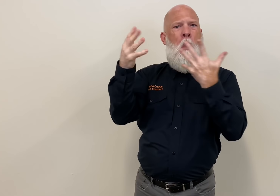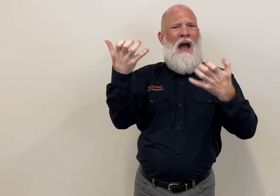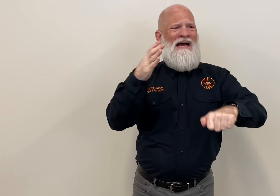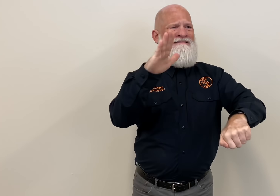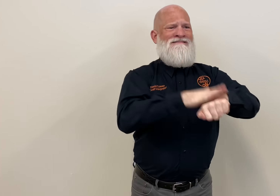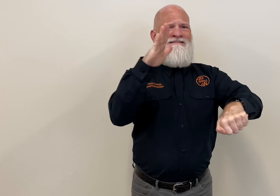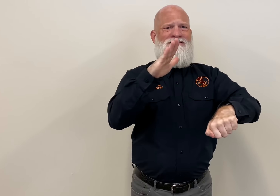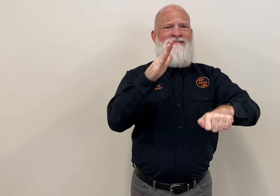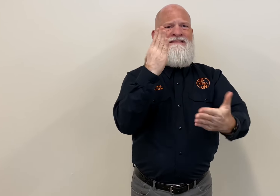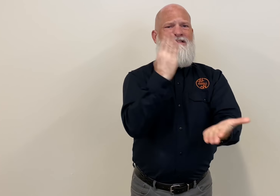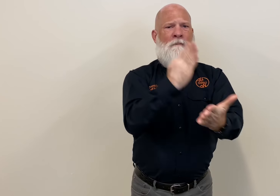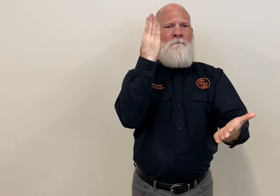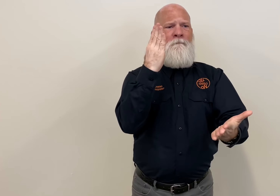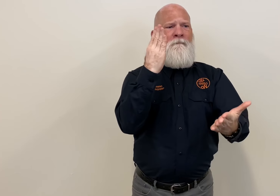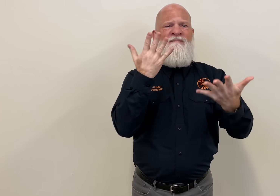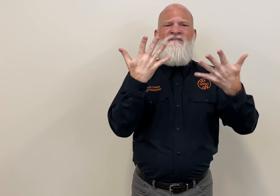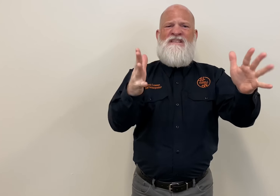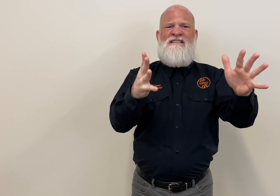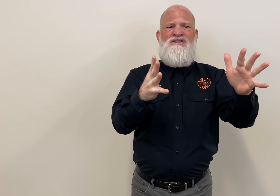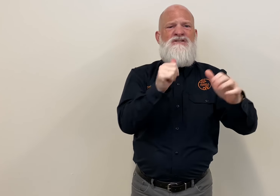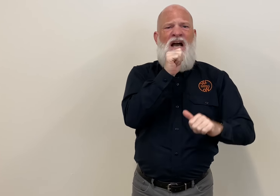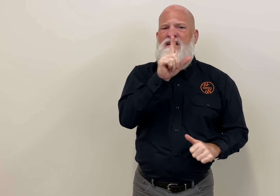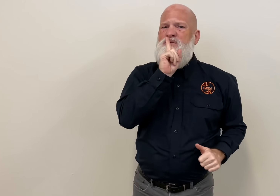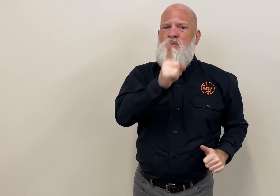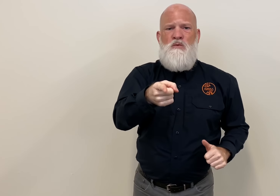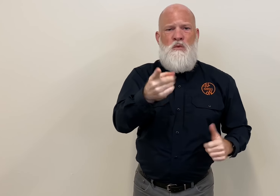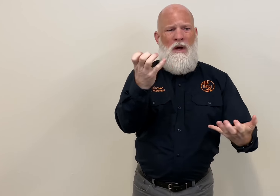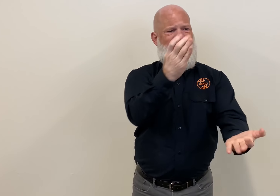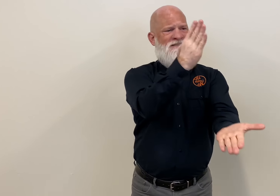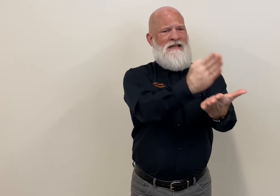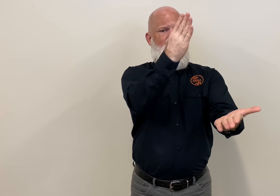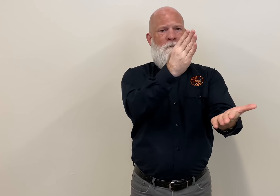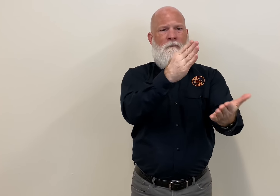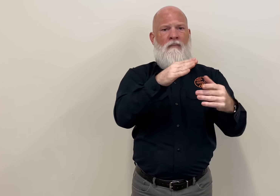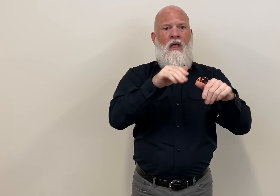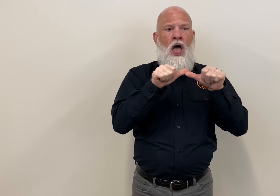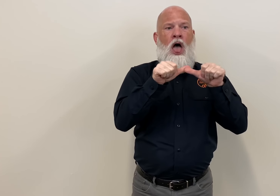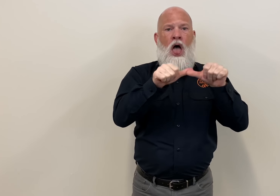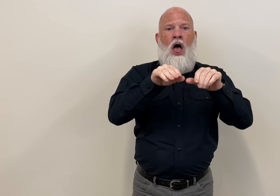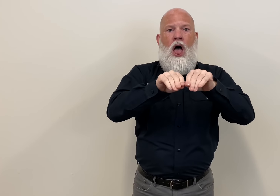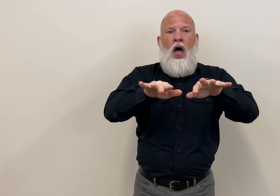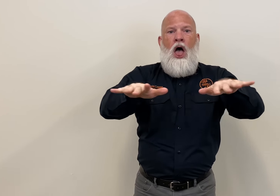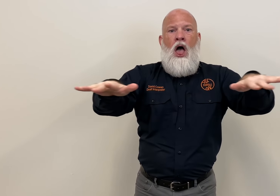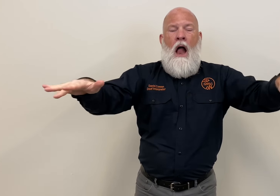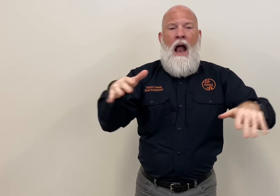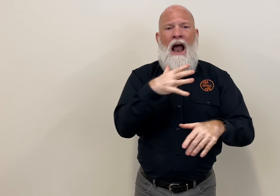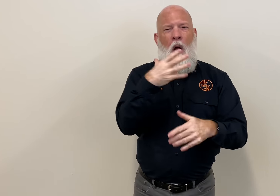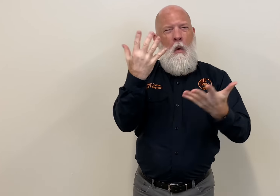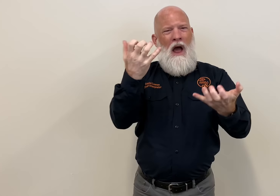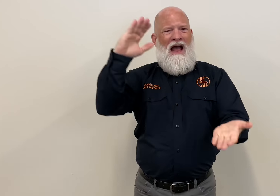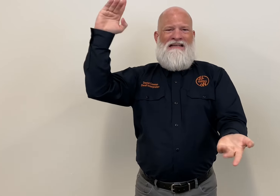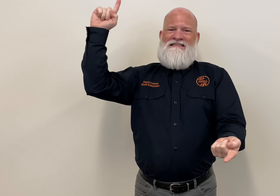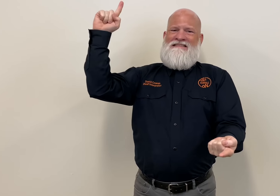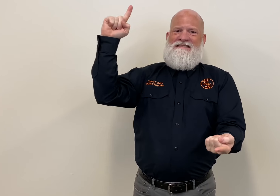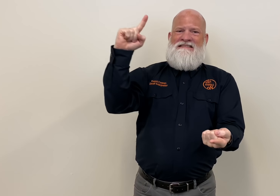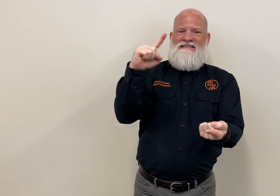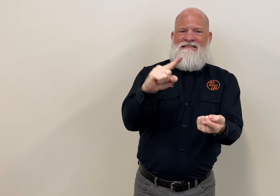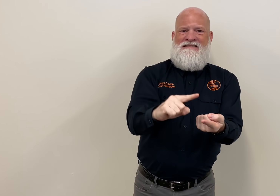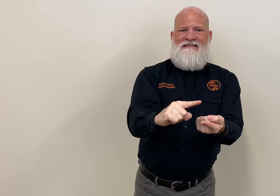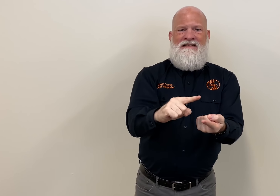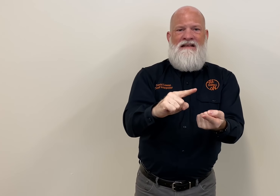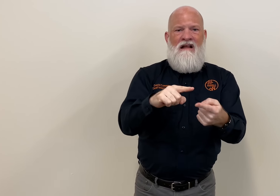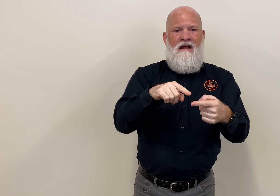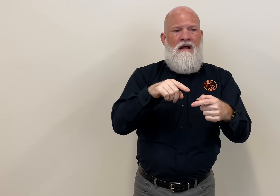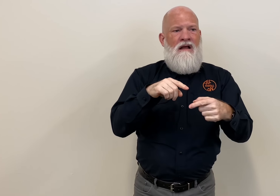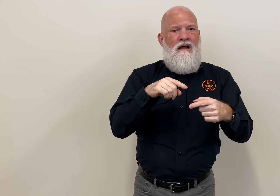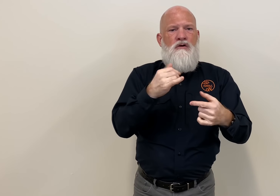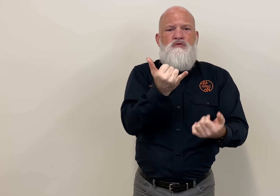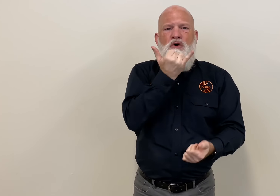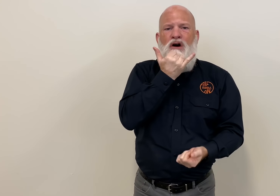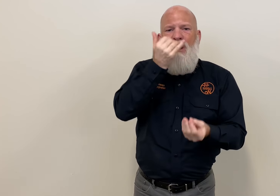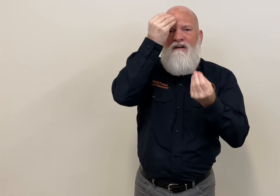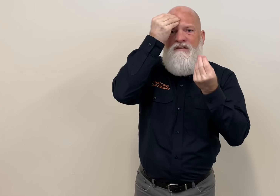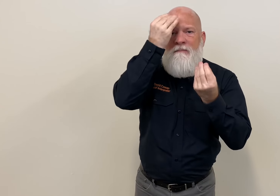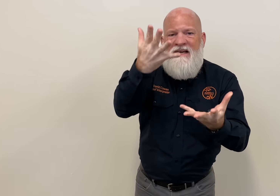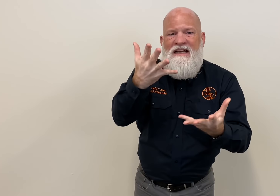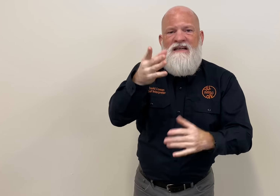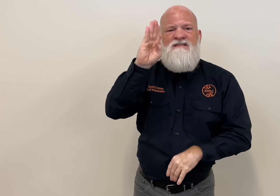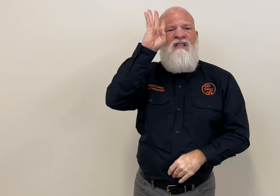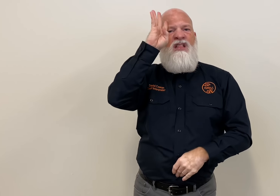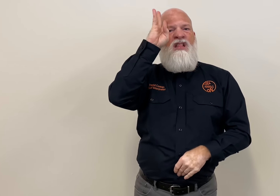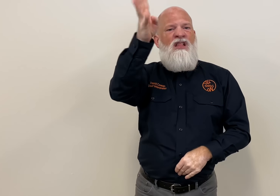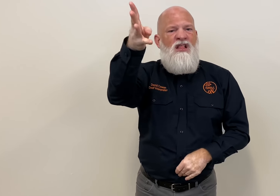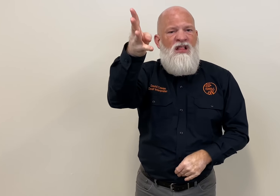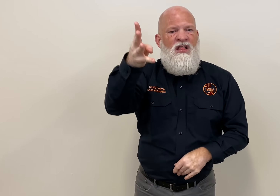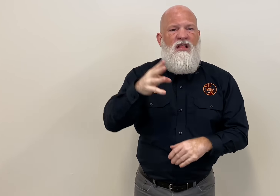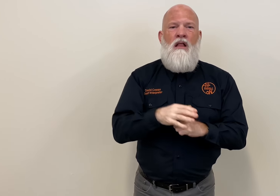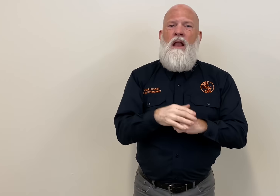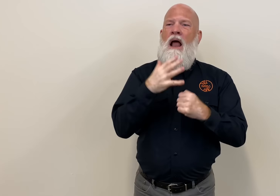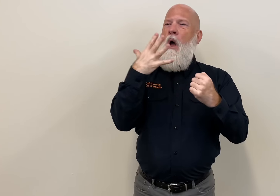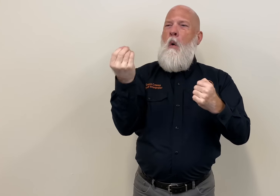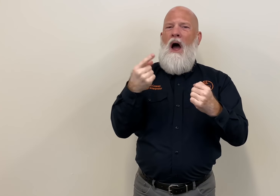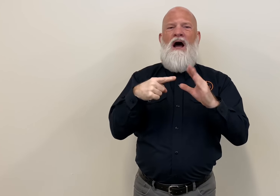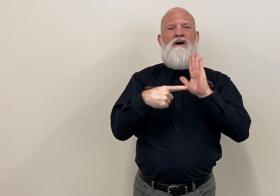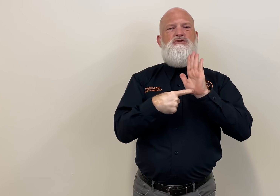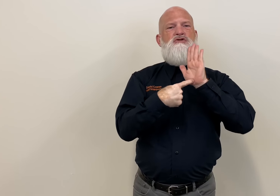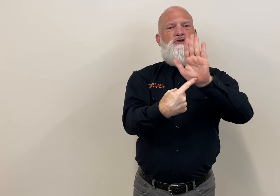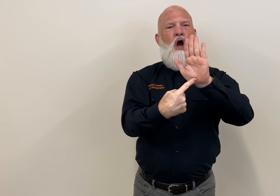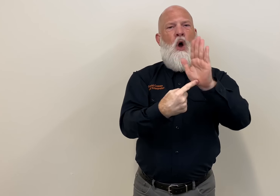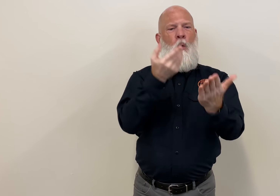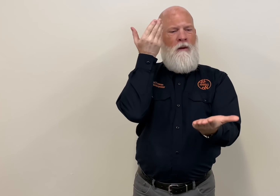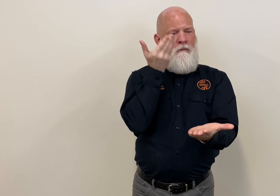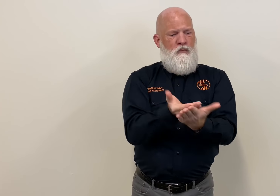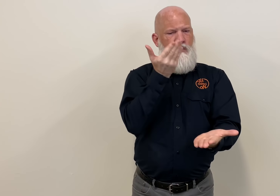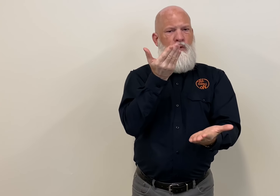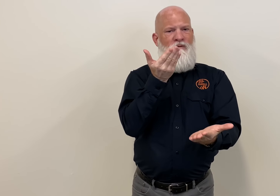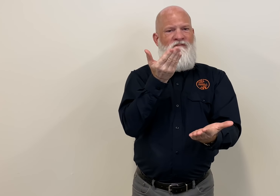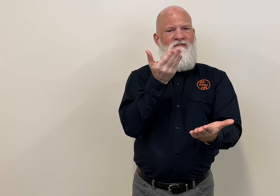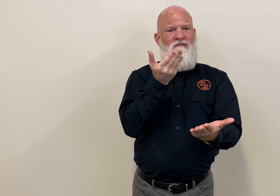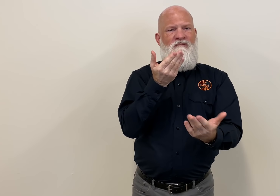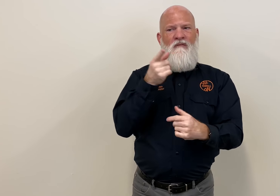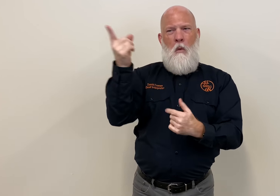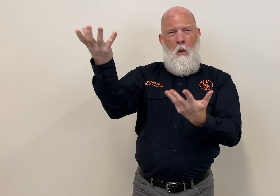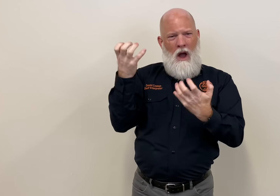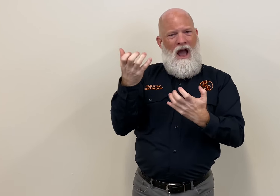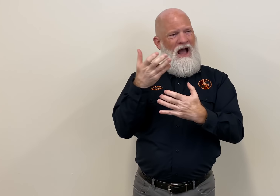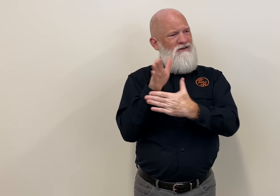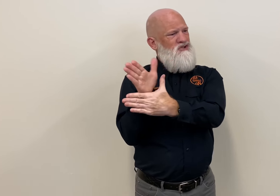You can tell them to stop spreading misinformation, and direct them towards proof with accurate information